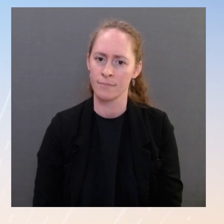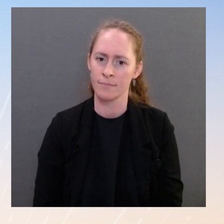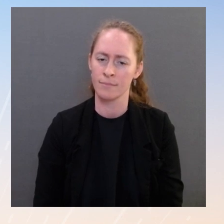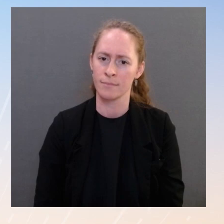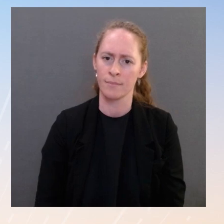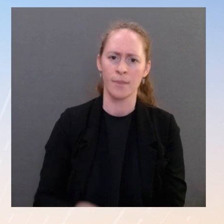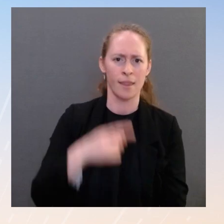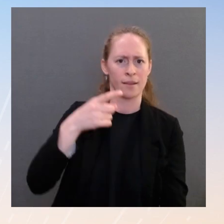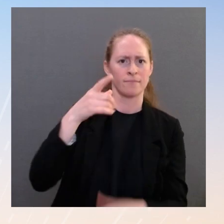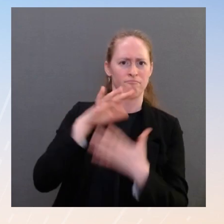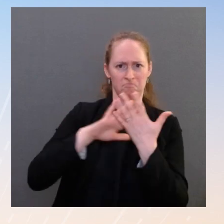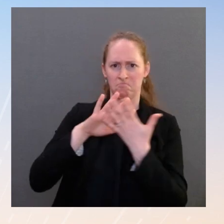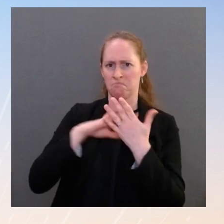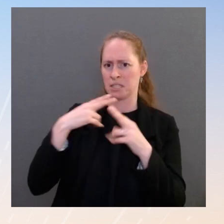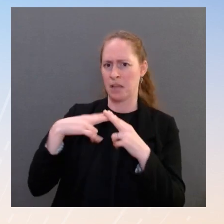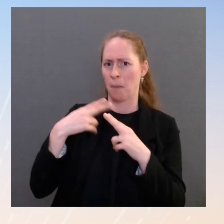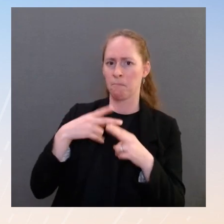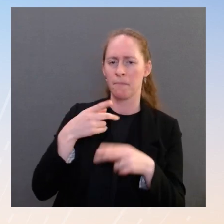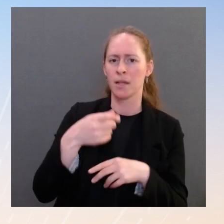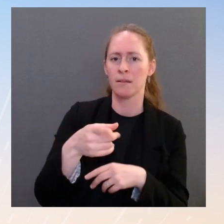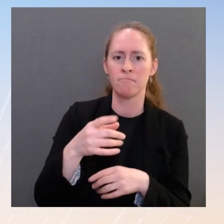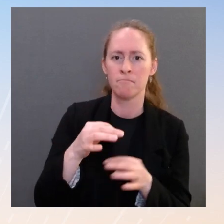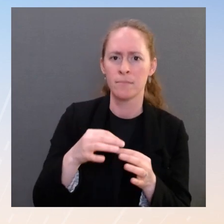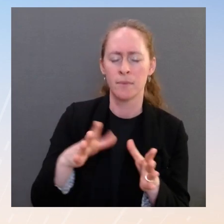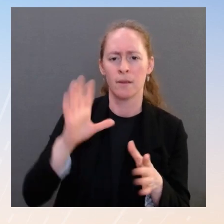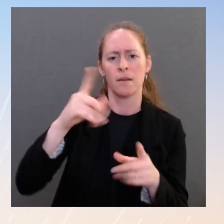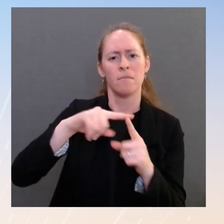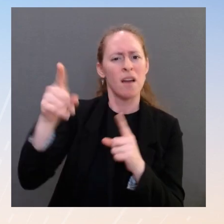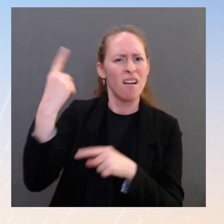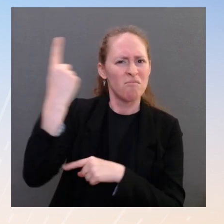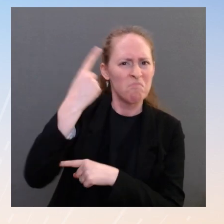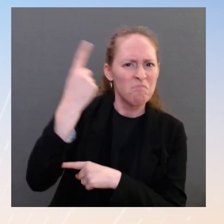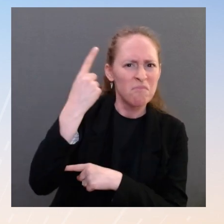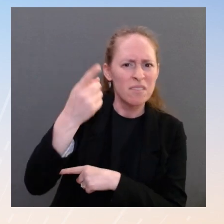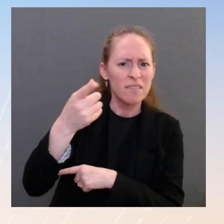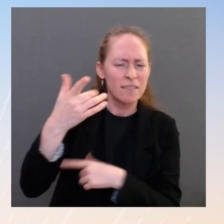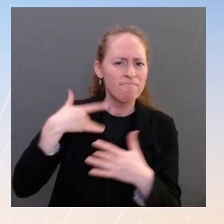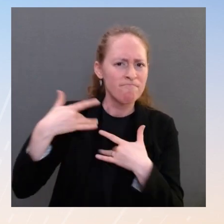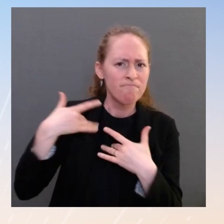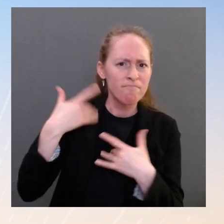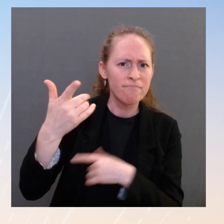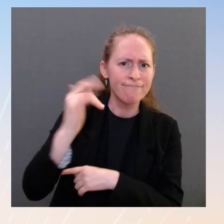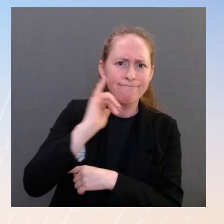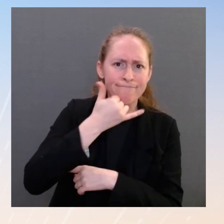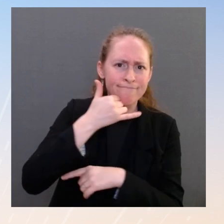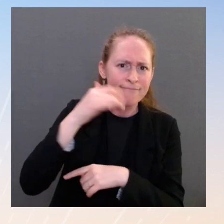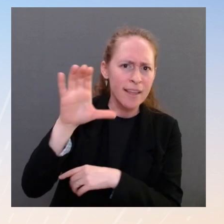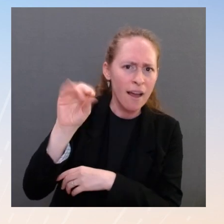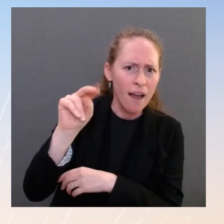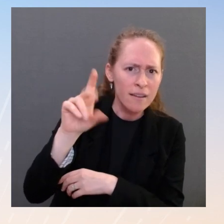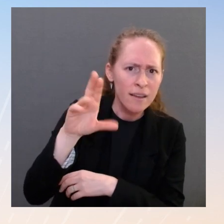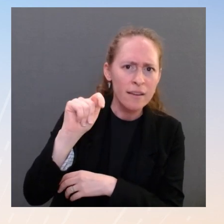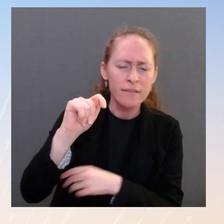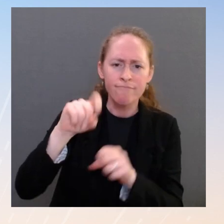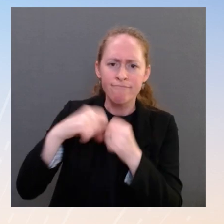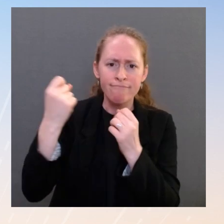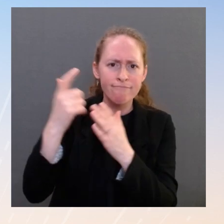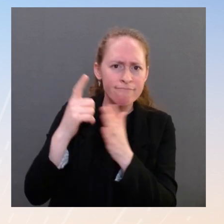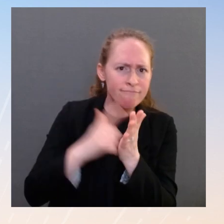This is Trump-era holdover. Is the President going to fire or in some way intervene with Mr. Cuffari,